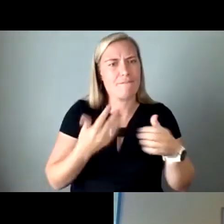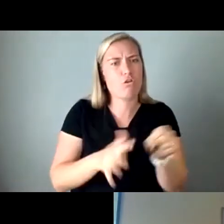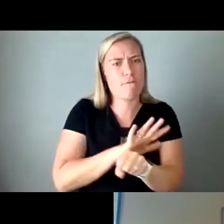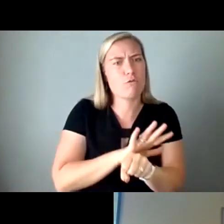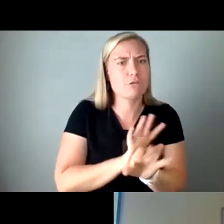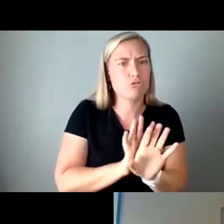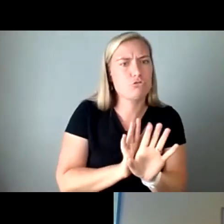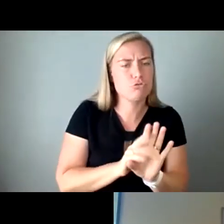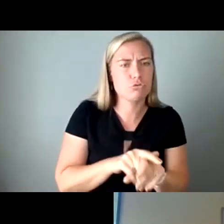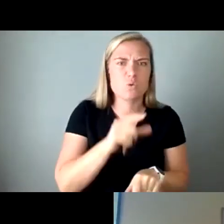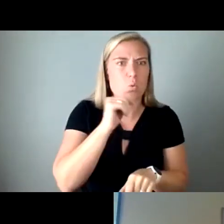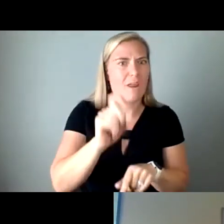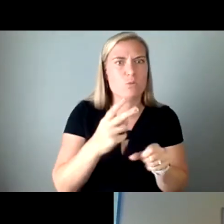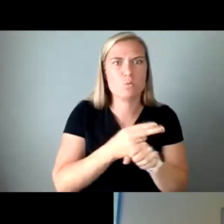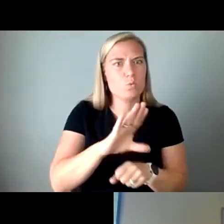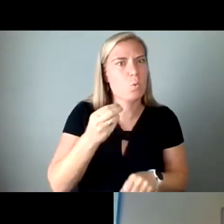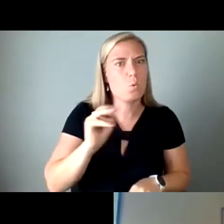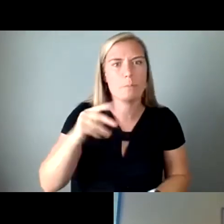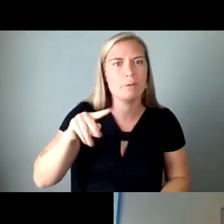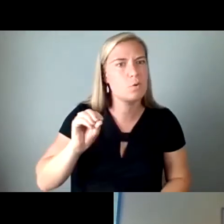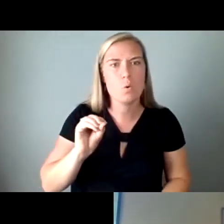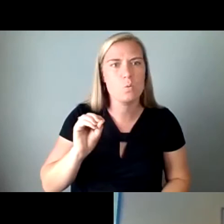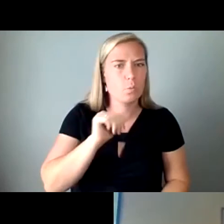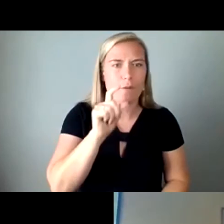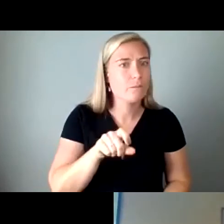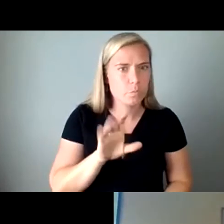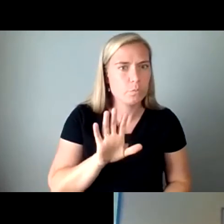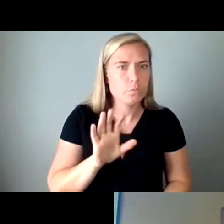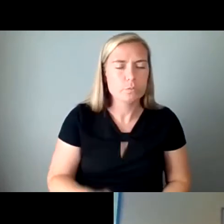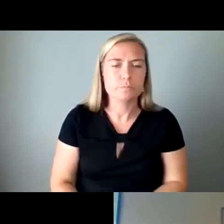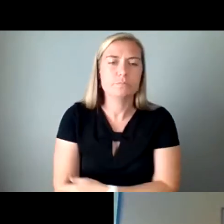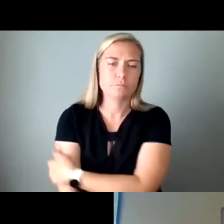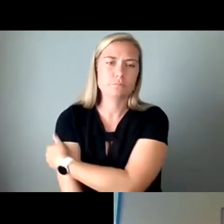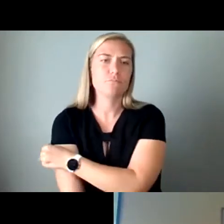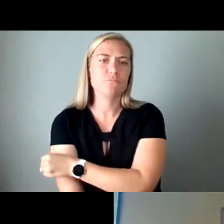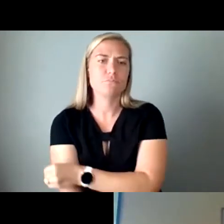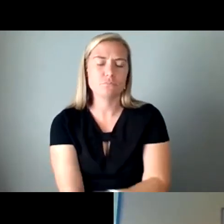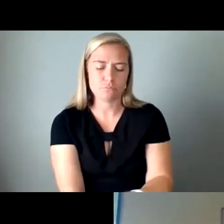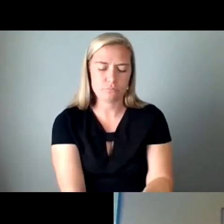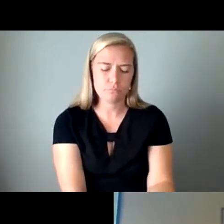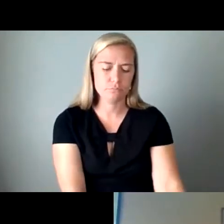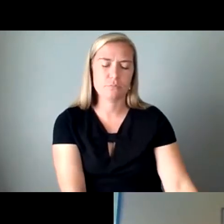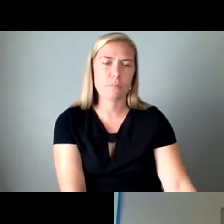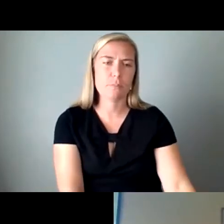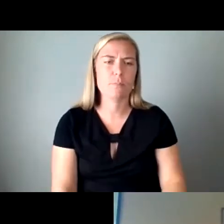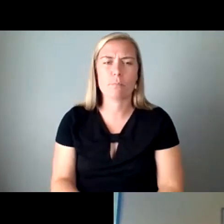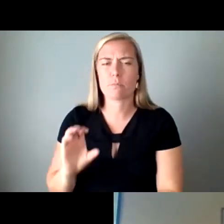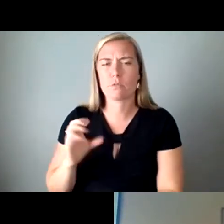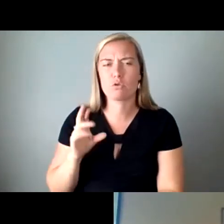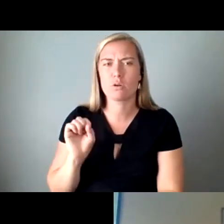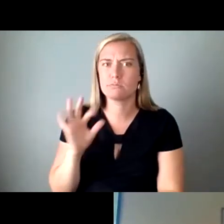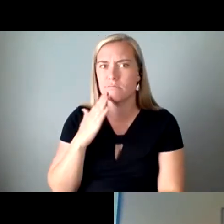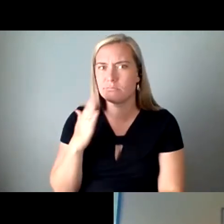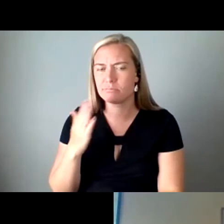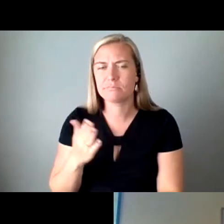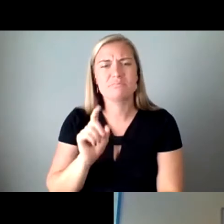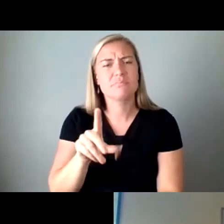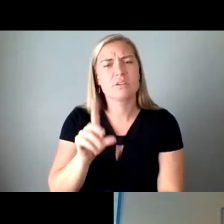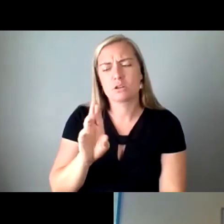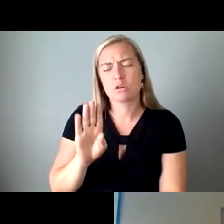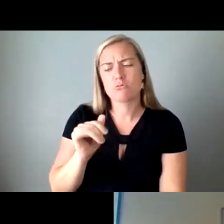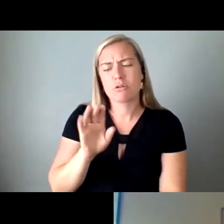occur. Okay great, thank you. Dr. Branche, "for people who get the annual flu shot does the COVID-19